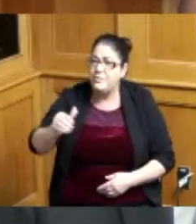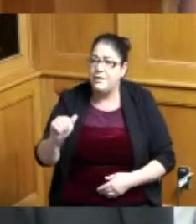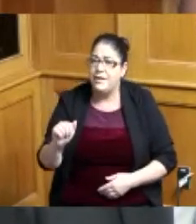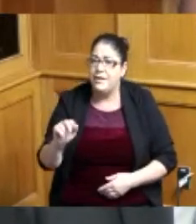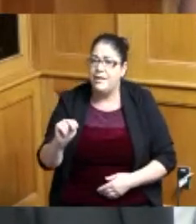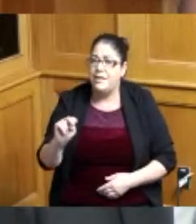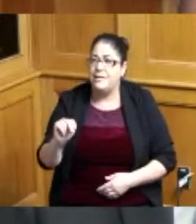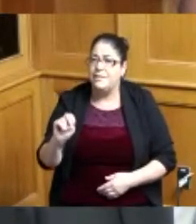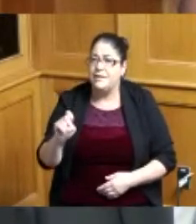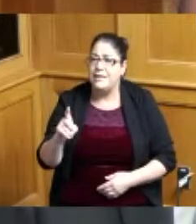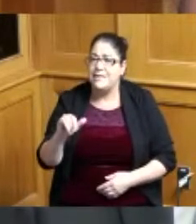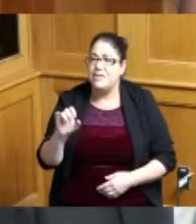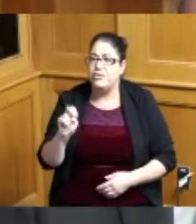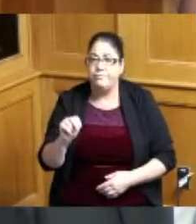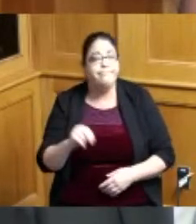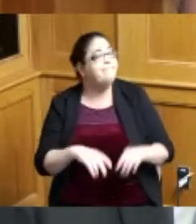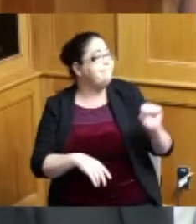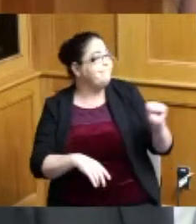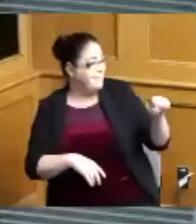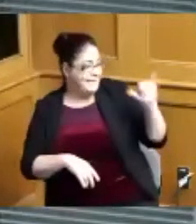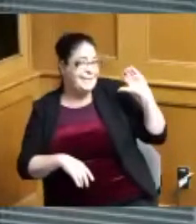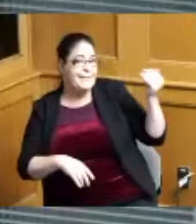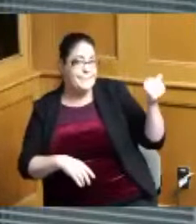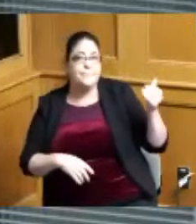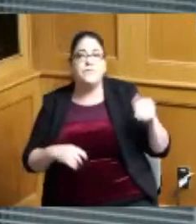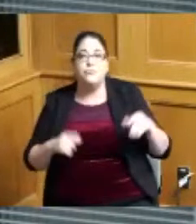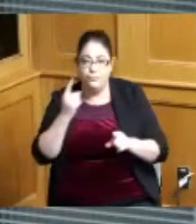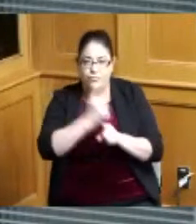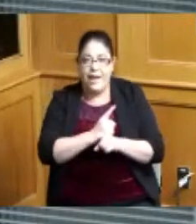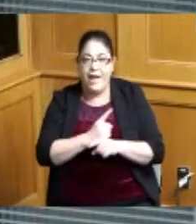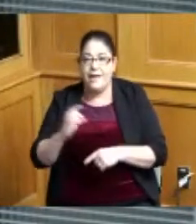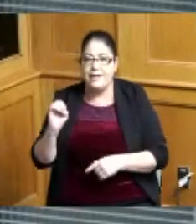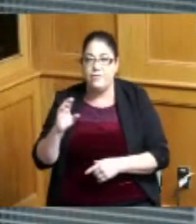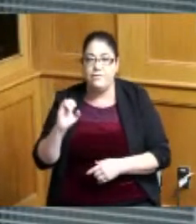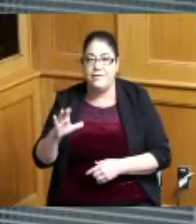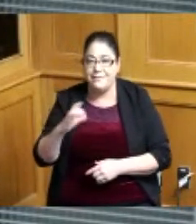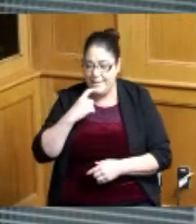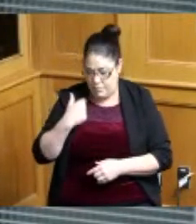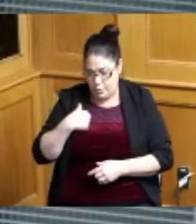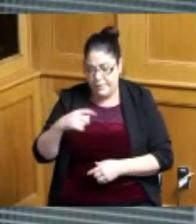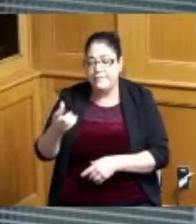and Harrison yeah seems to do a lot of them and I'd be glad to reach out to them and and see if we